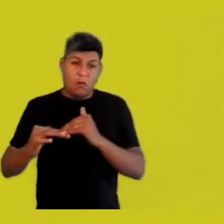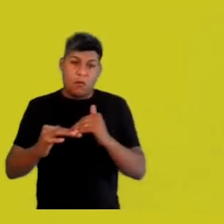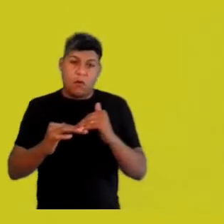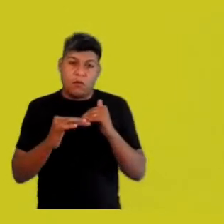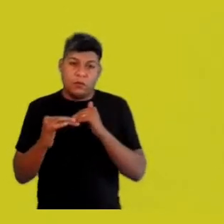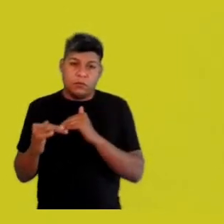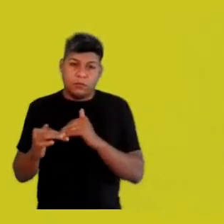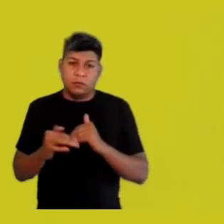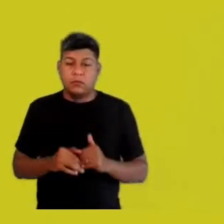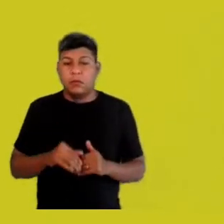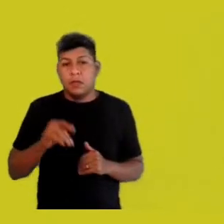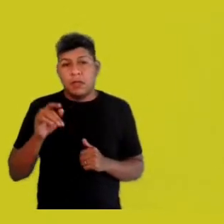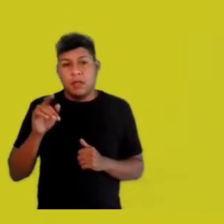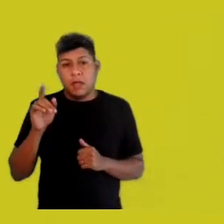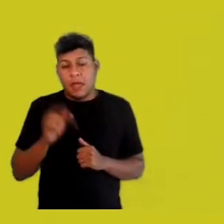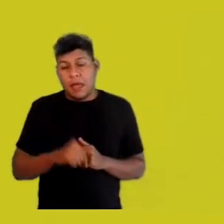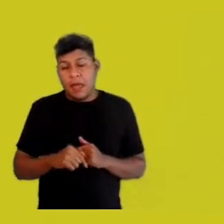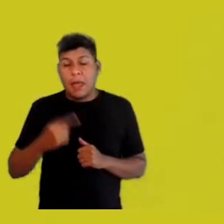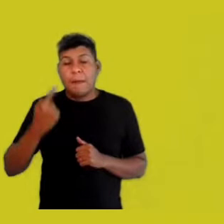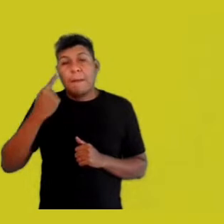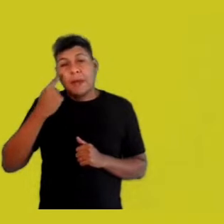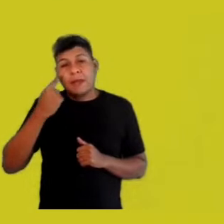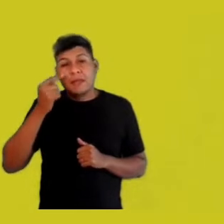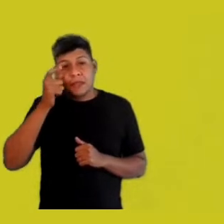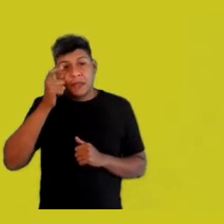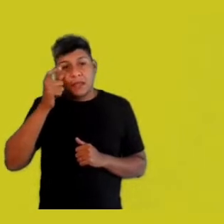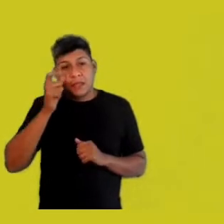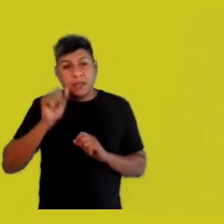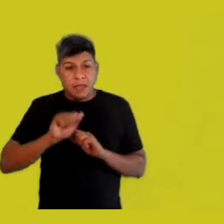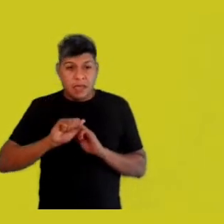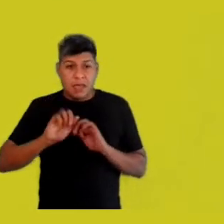It’s interesting, thinking about that. And, of course,